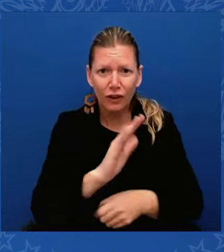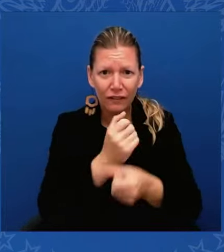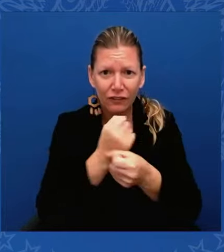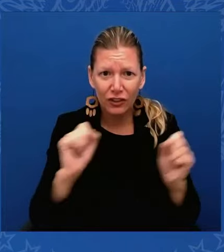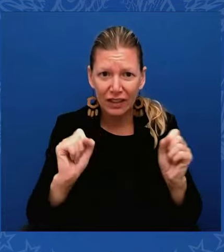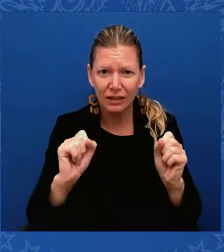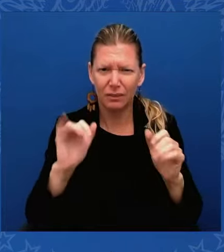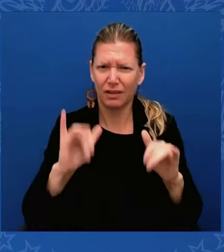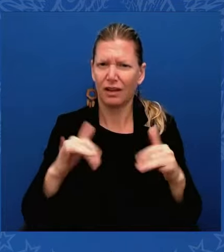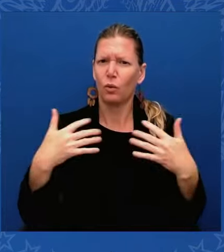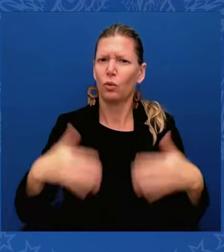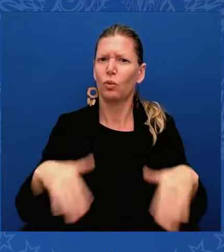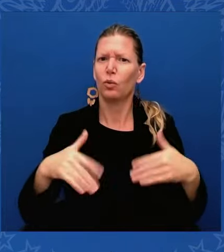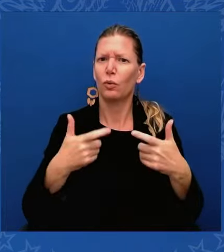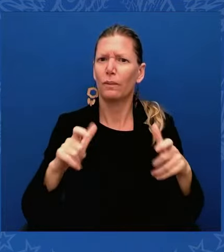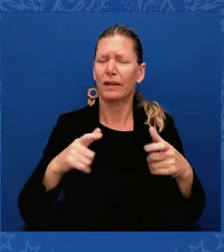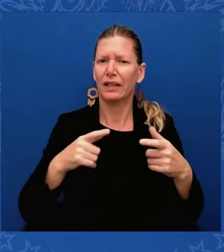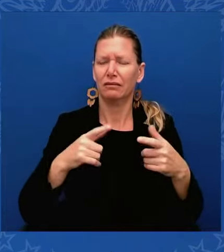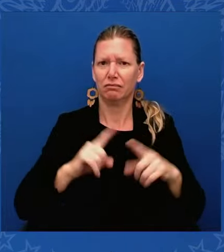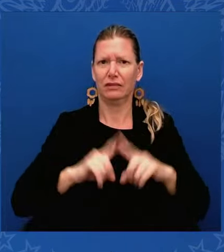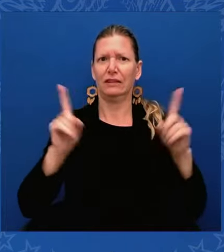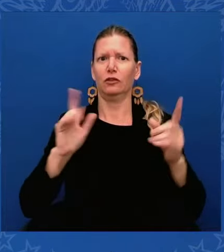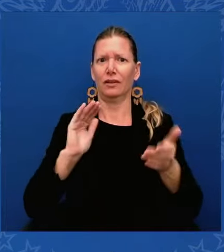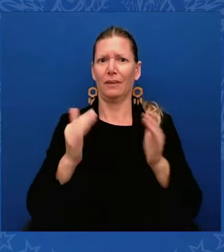telling Americans to inject bleach into their skin.